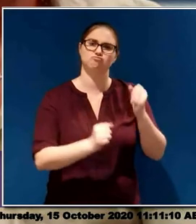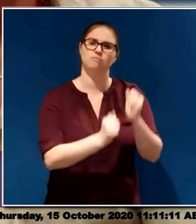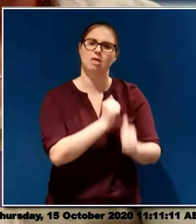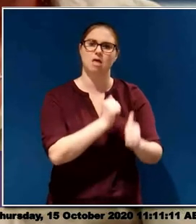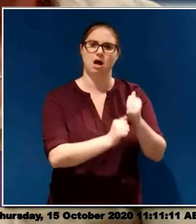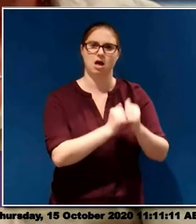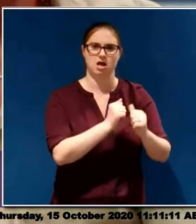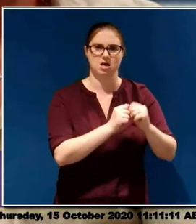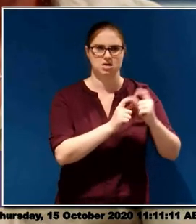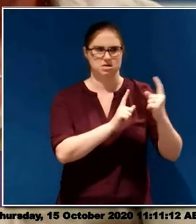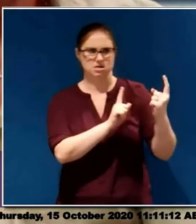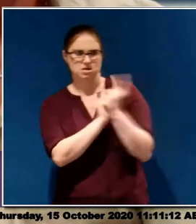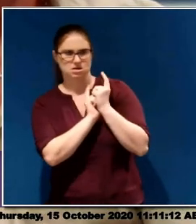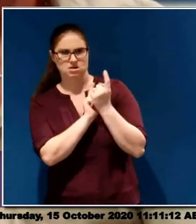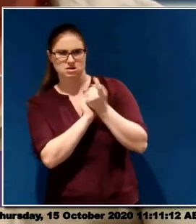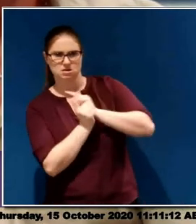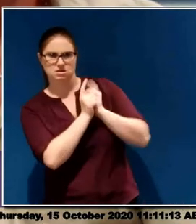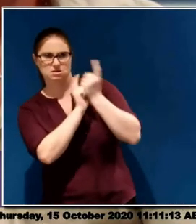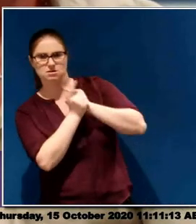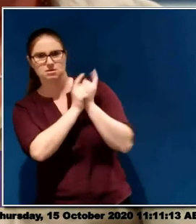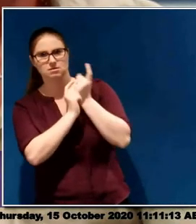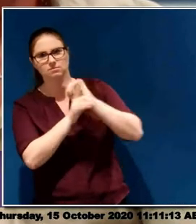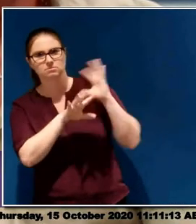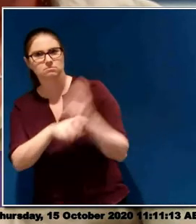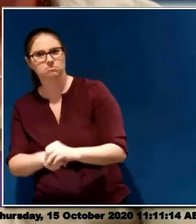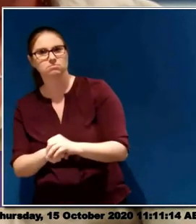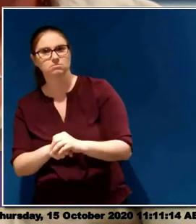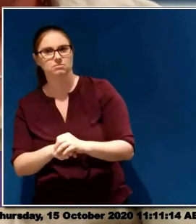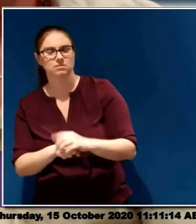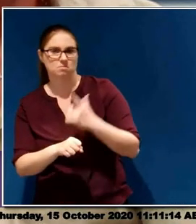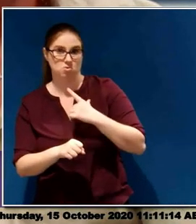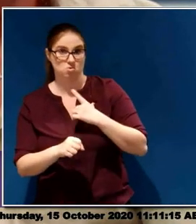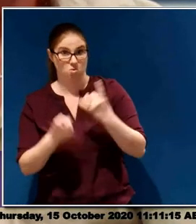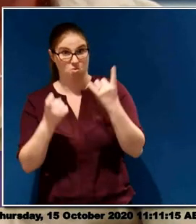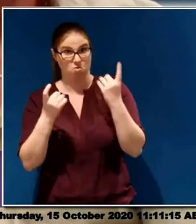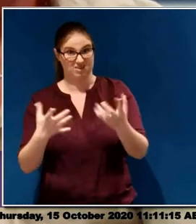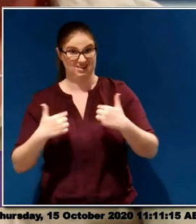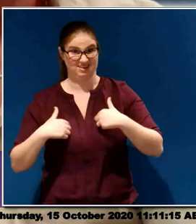I was going to - I had already cut my arms and he had to lay on - cut up